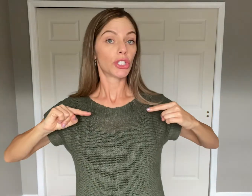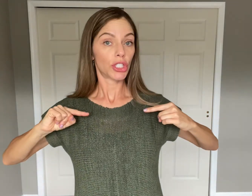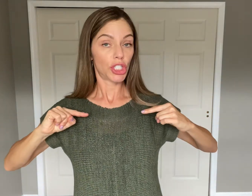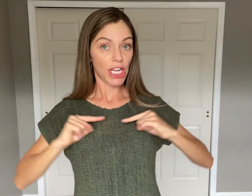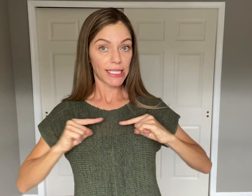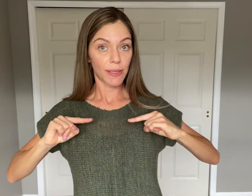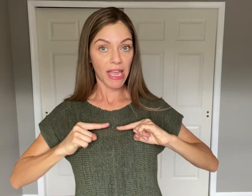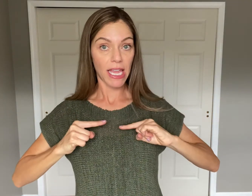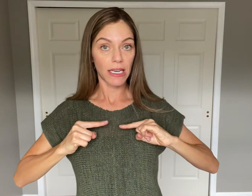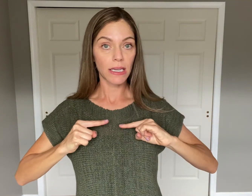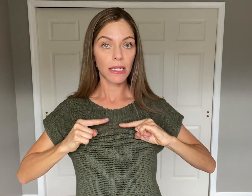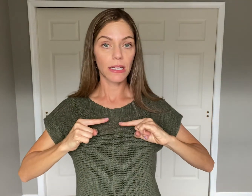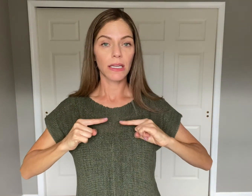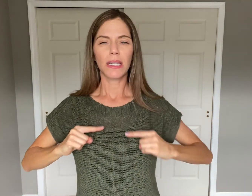"chest pain"